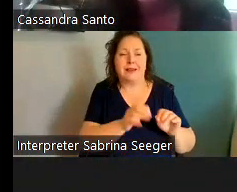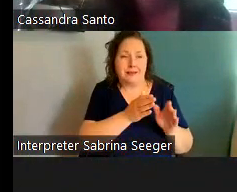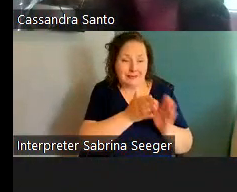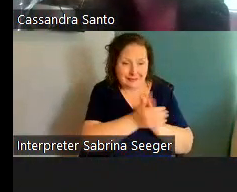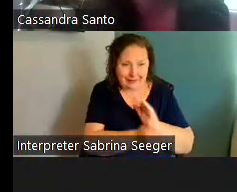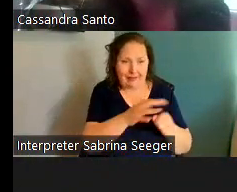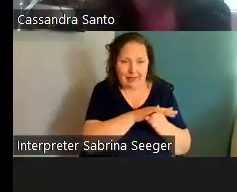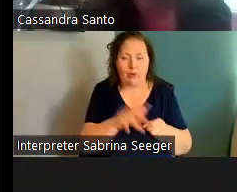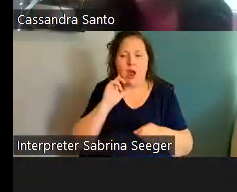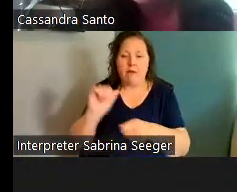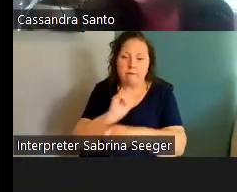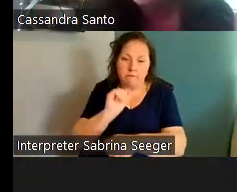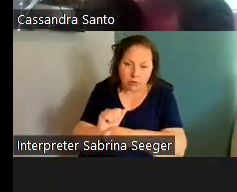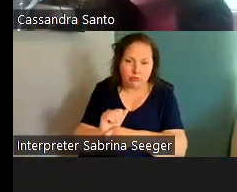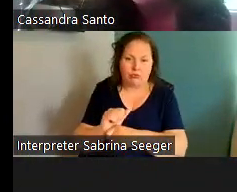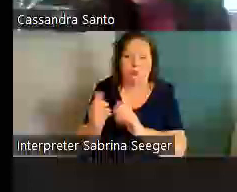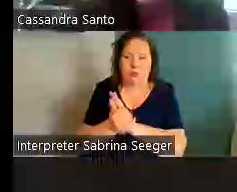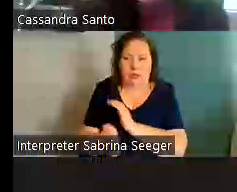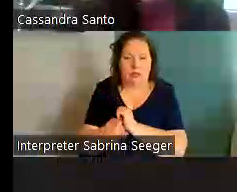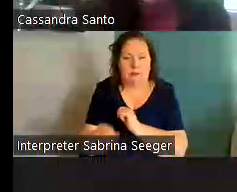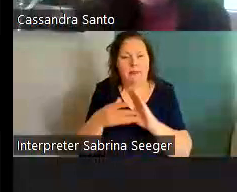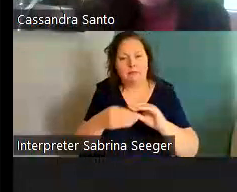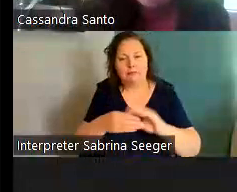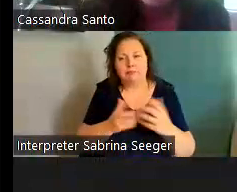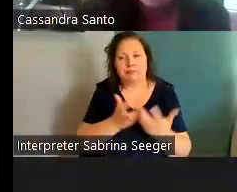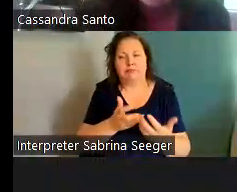This case study provides a narrative that aligns with a system of support and the